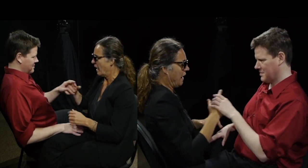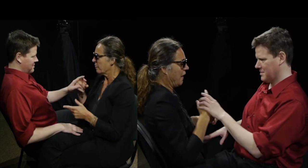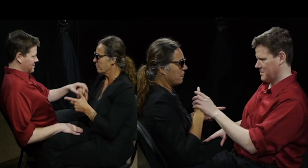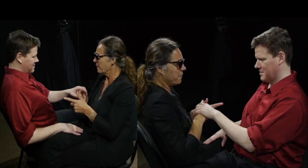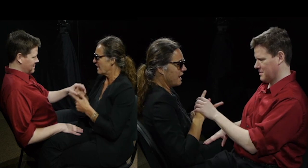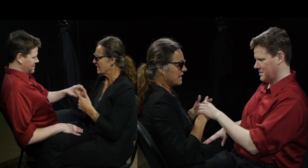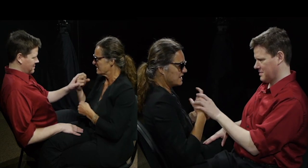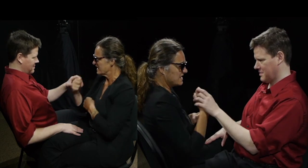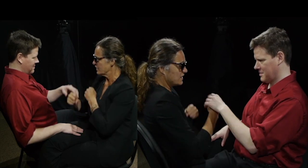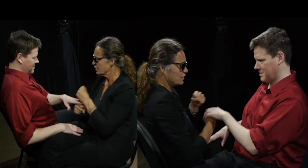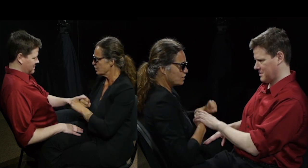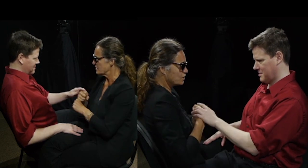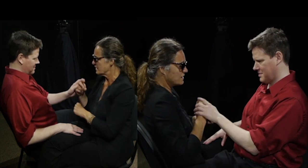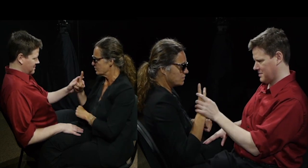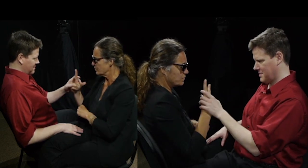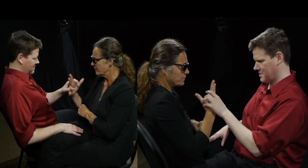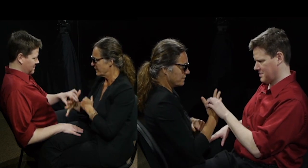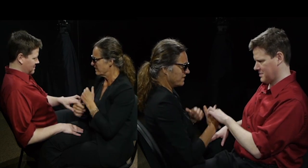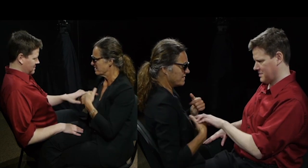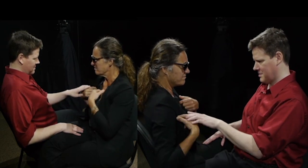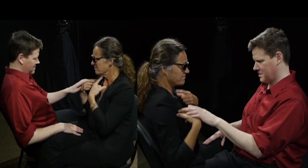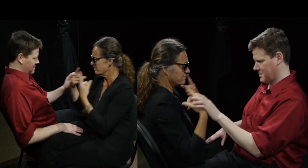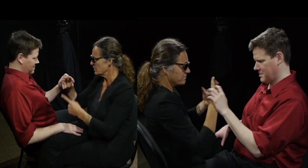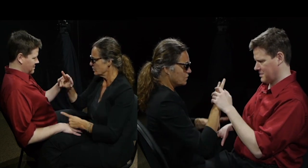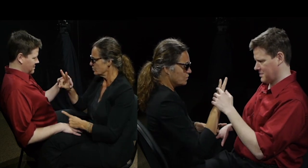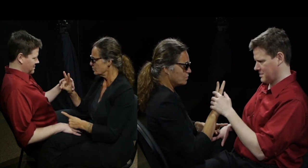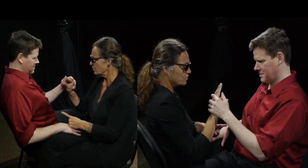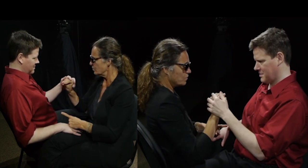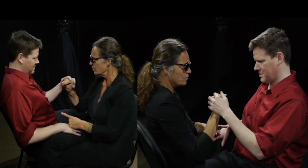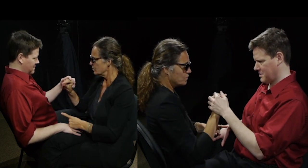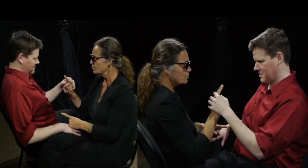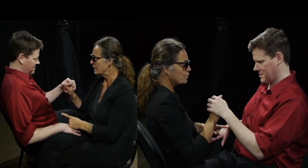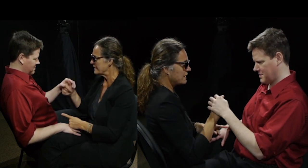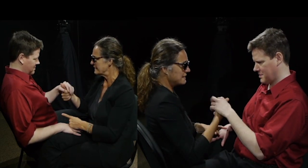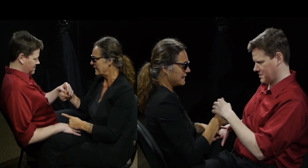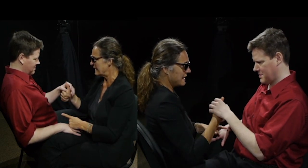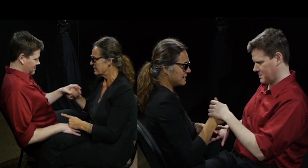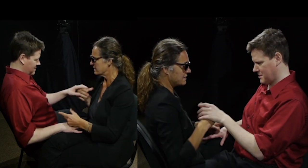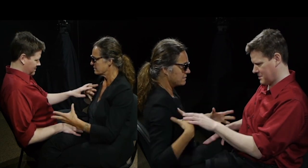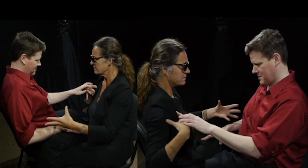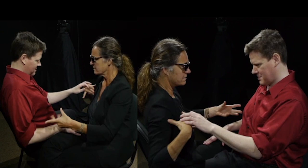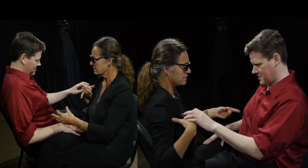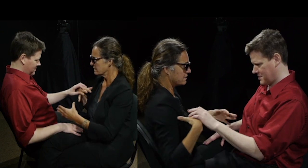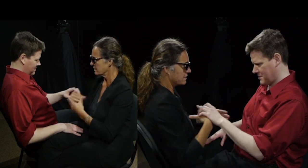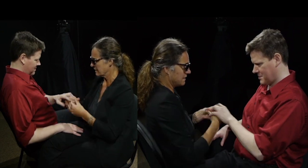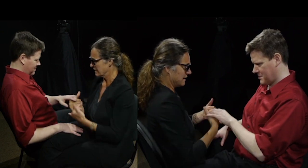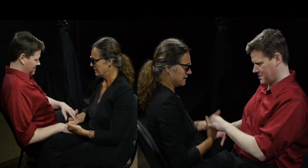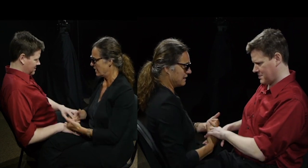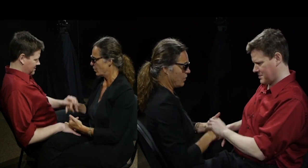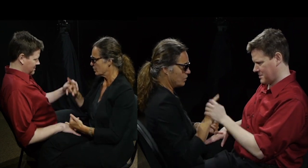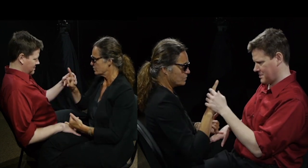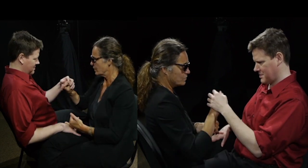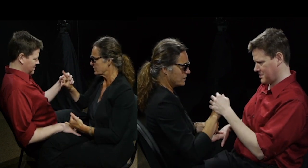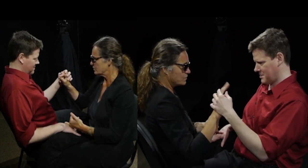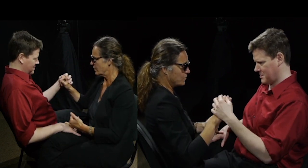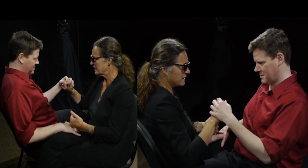in a tactile language, we pick up Braille instruction easily. Our confidence is improved as we realize we can learn and think and be effective in the world.